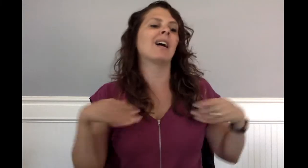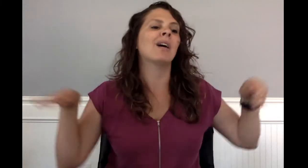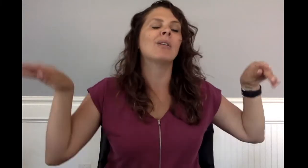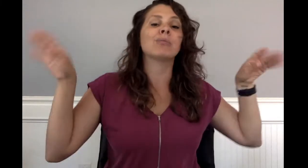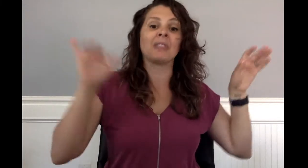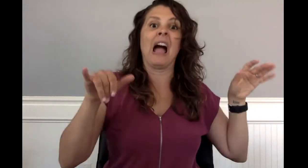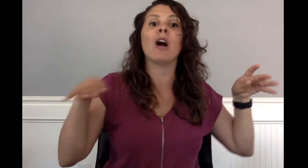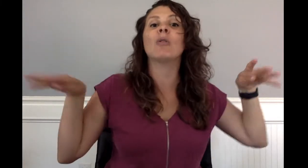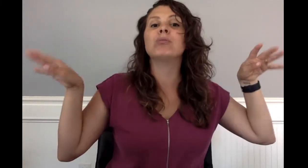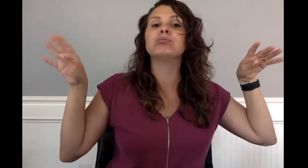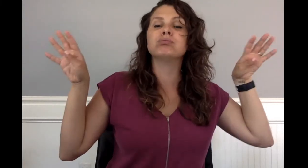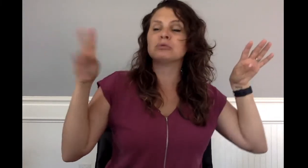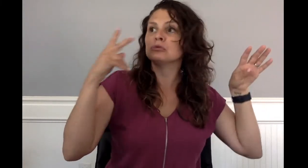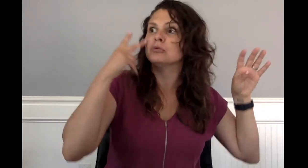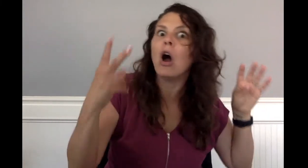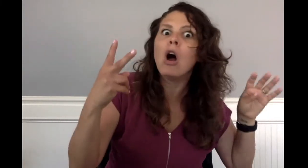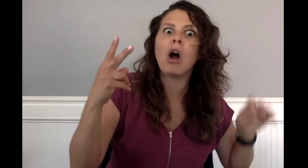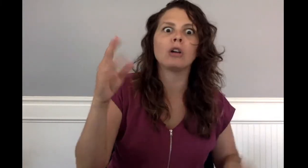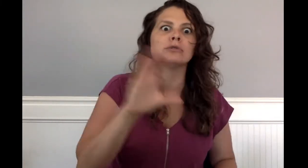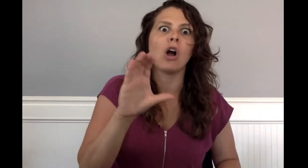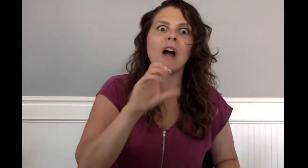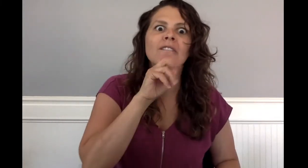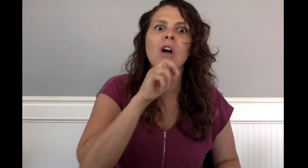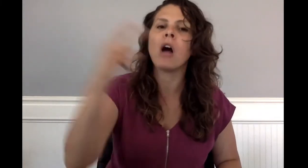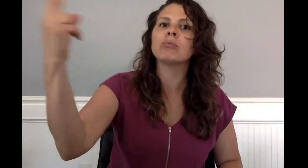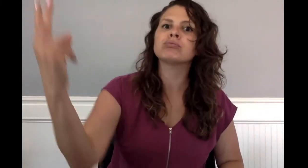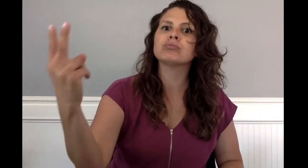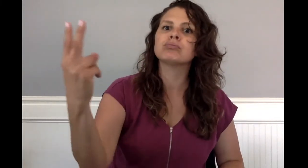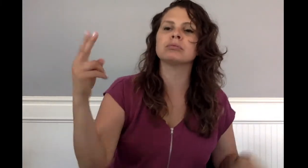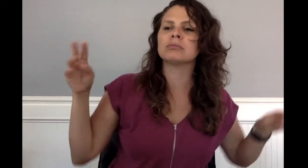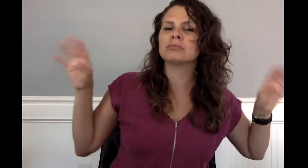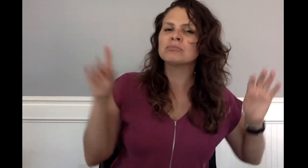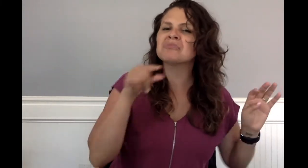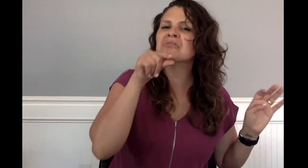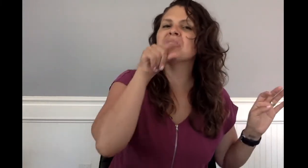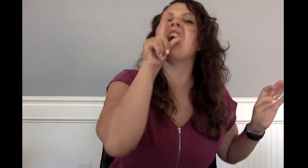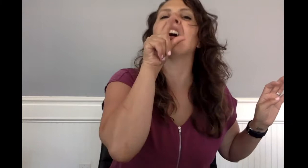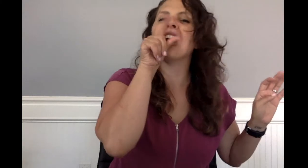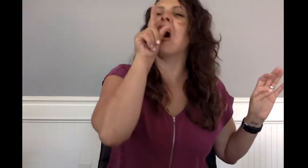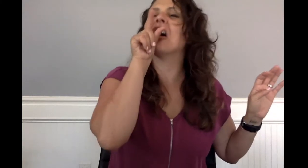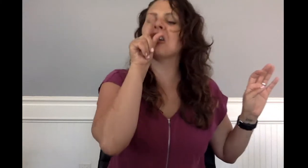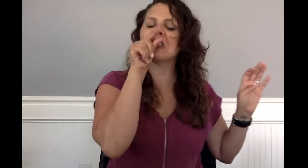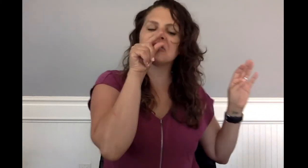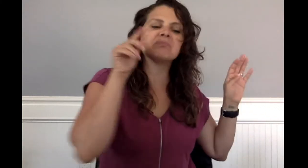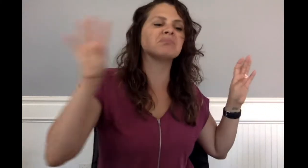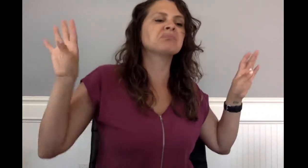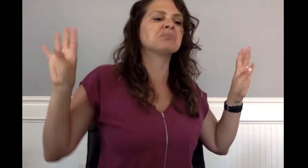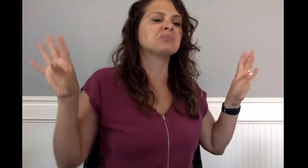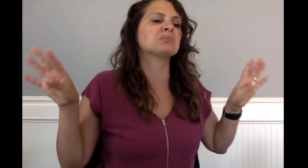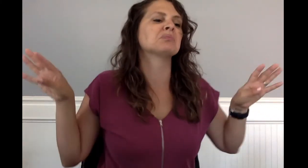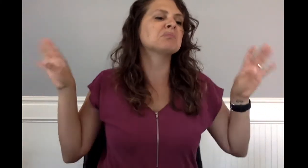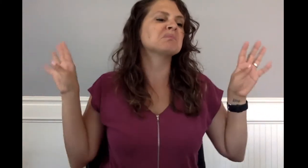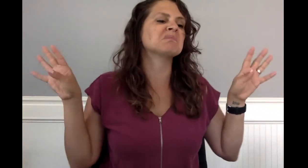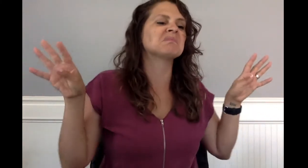He squawked and spread his tail feathers at the sight of Charlie and Frog.